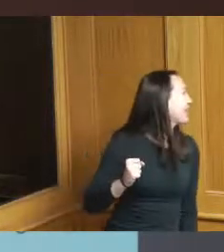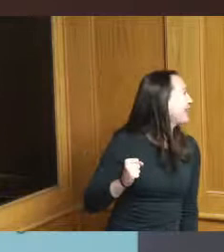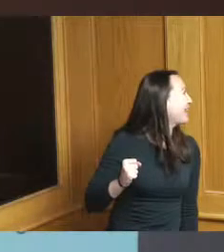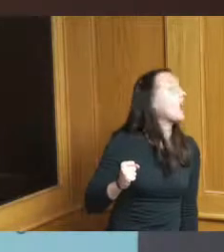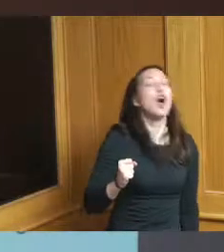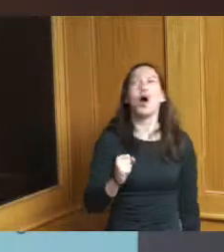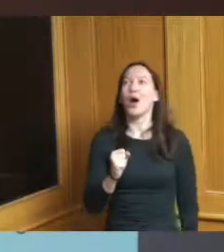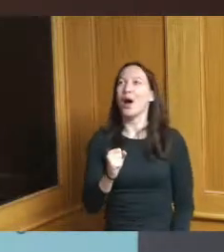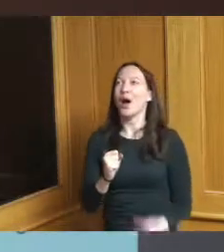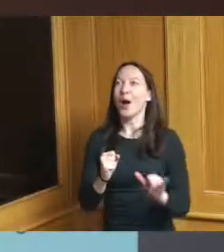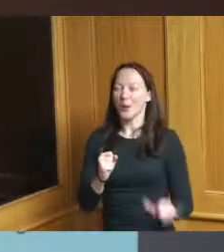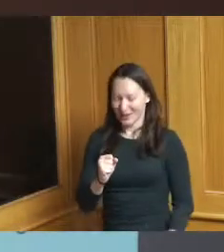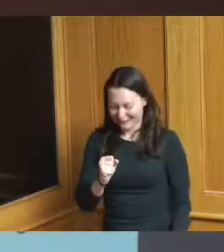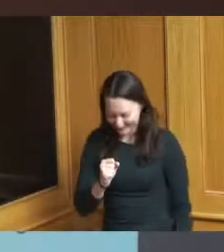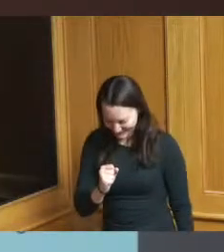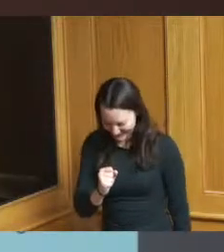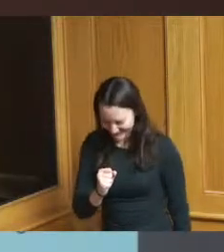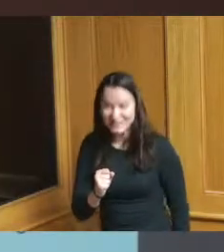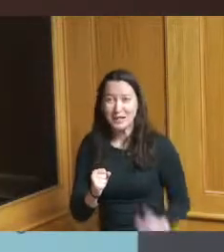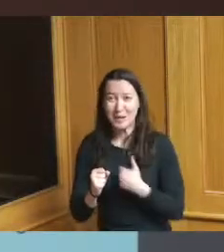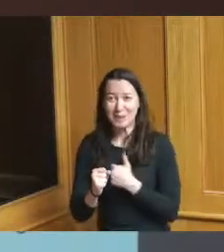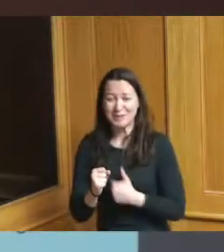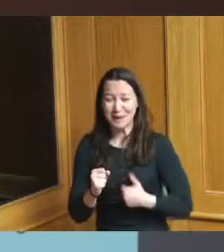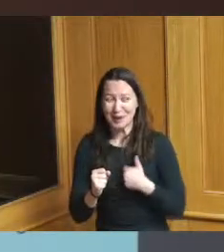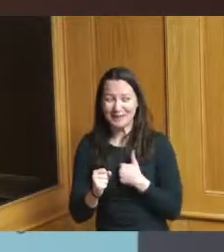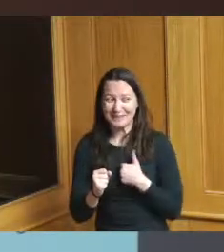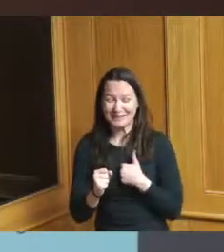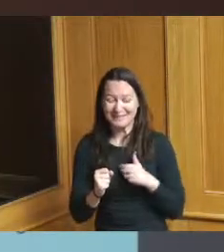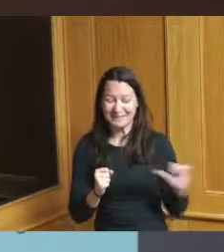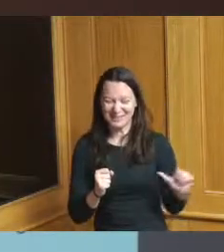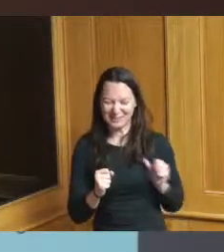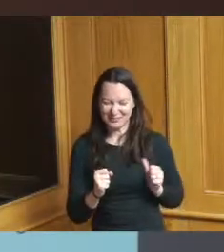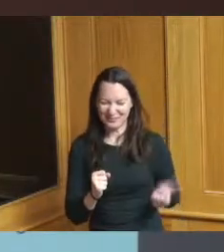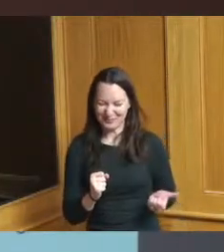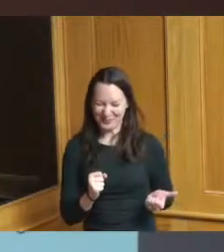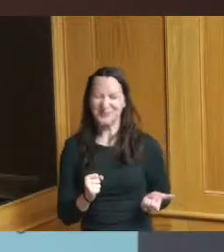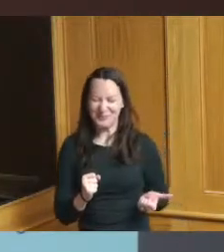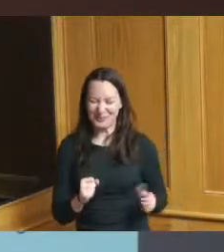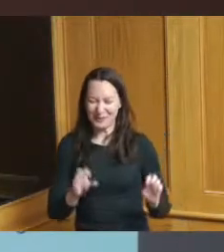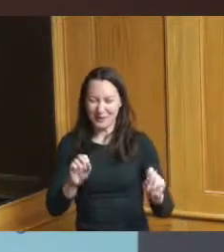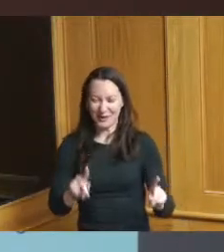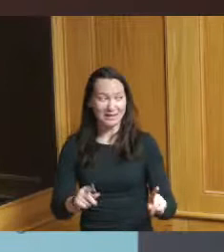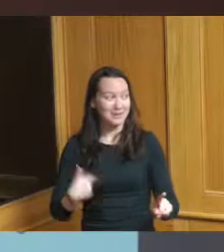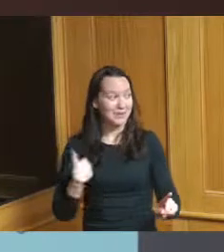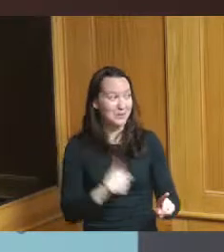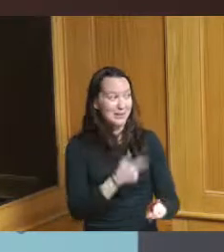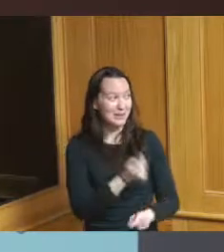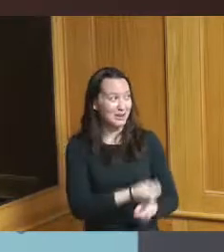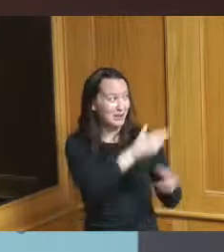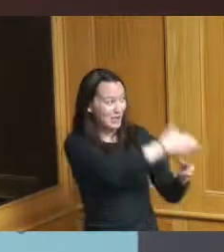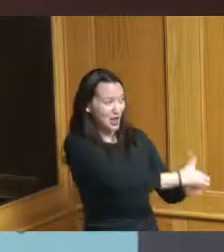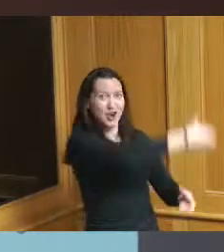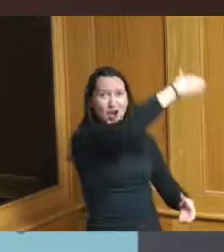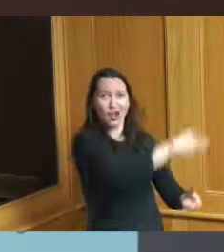okay I apologize oh no that's okay okay you need to get rid of that column yeah I mean it's